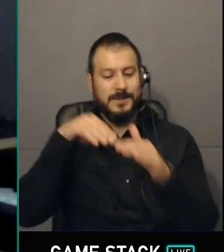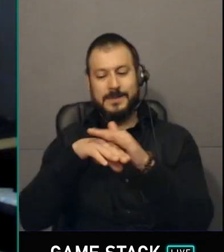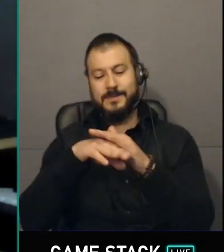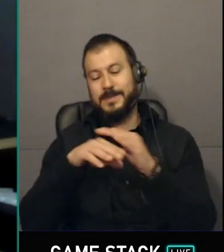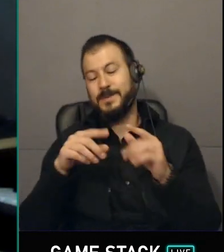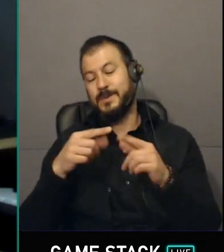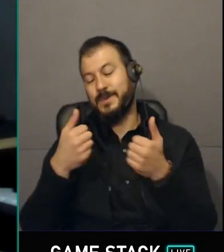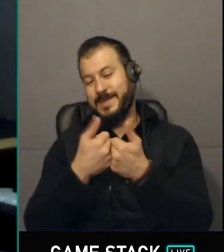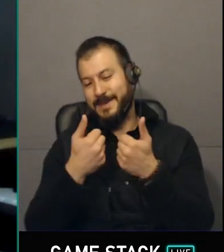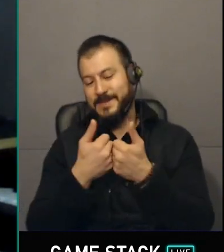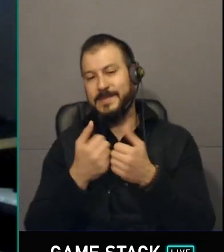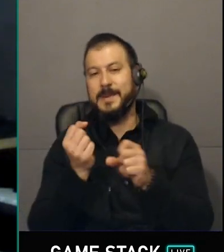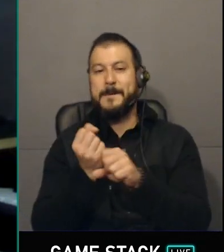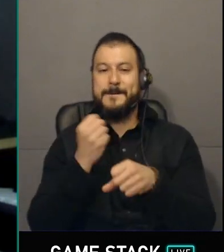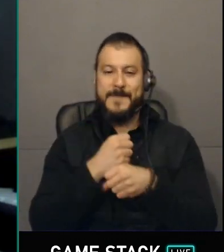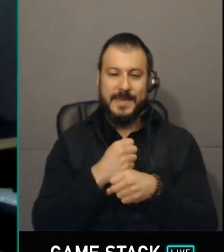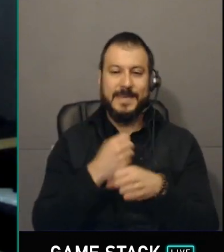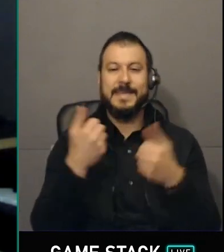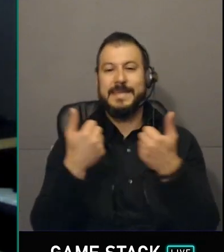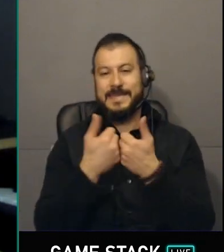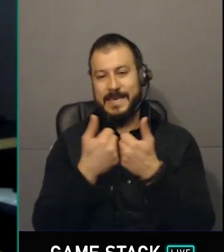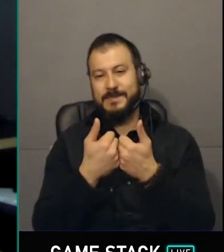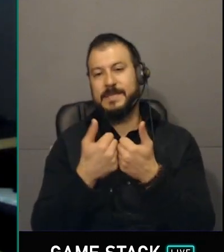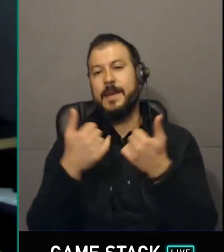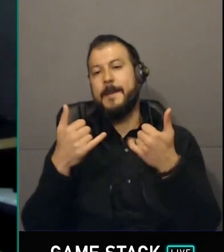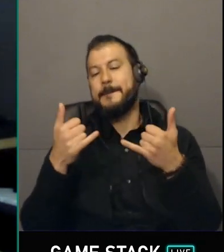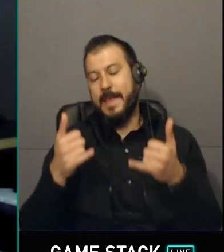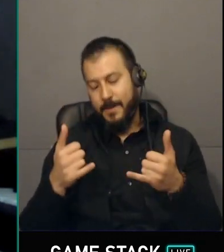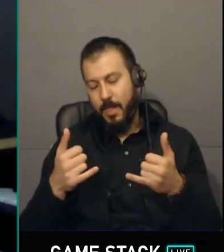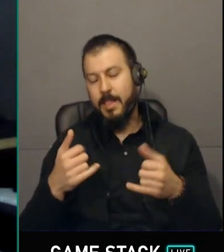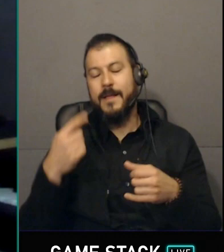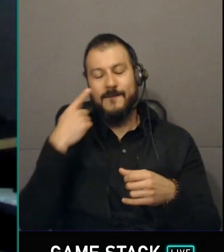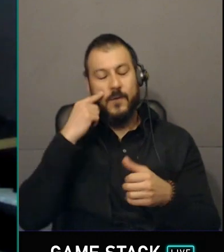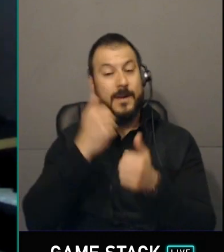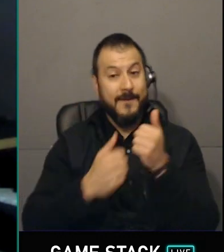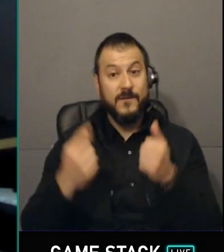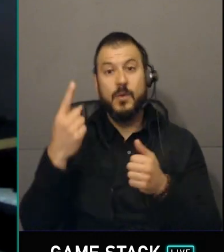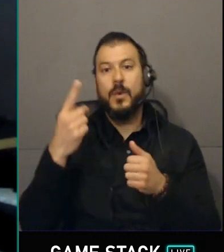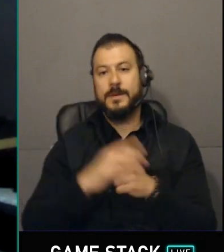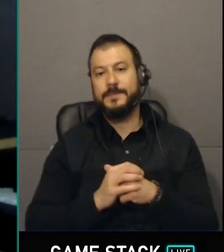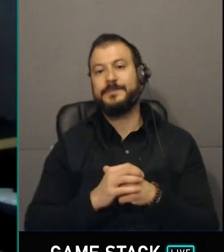making games playable for everyone. Thank you very much.